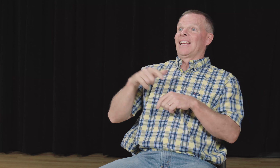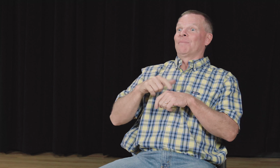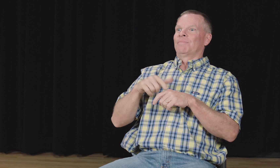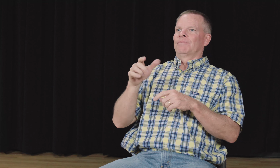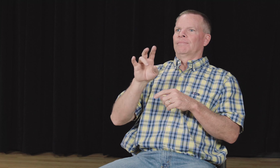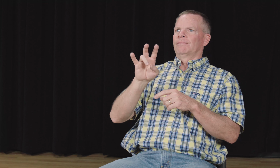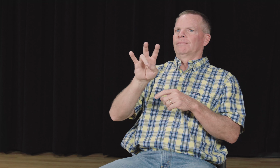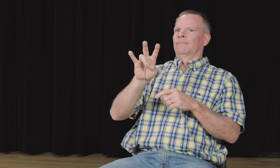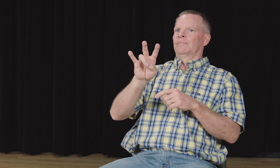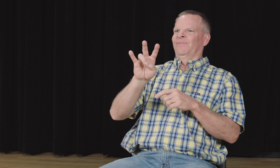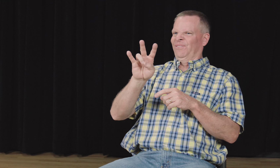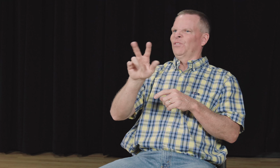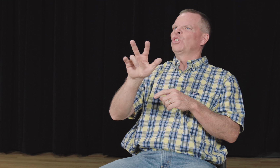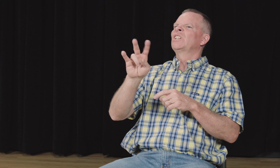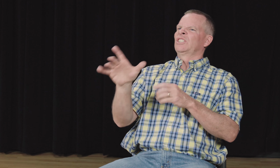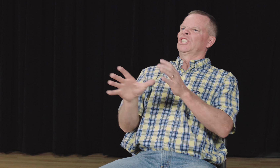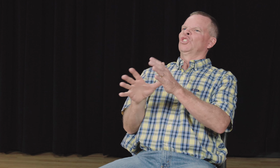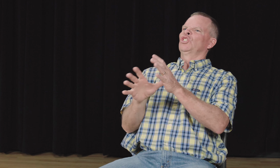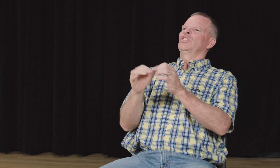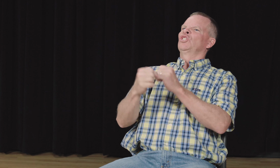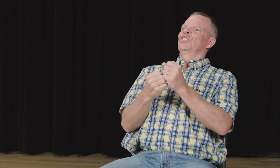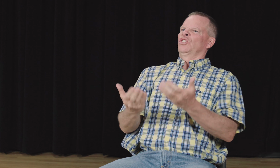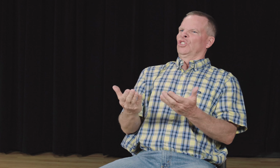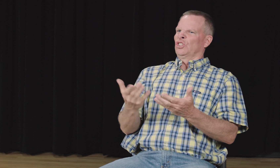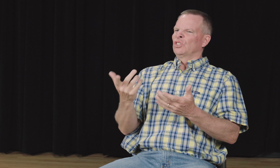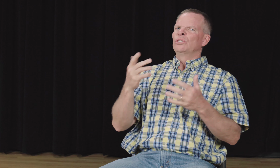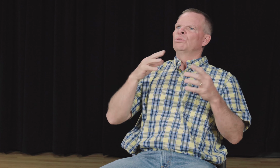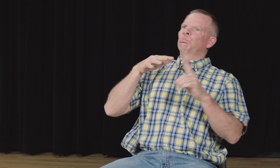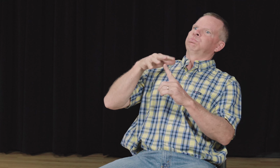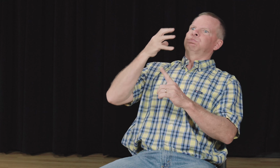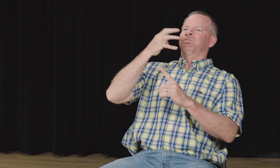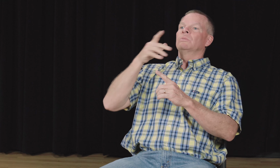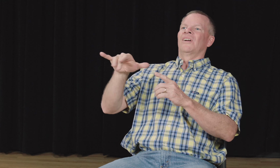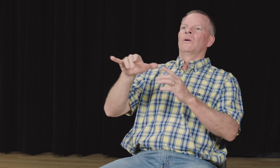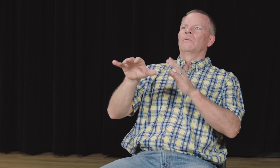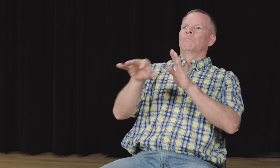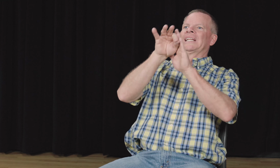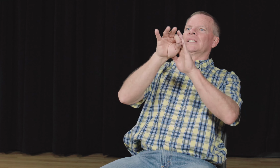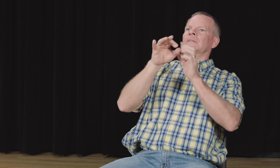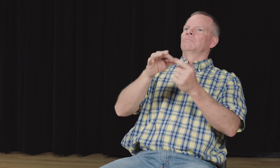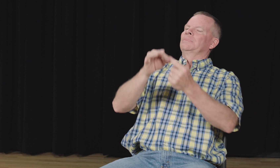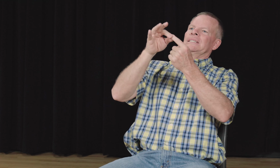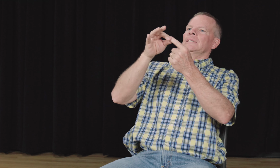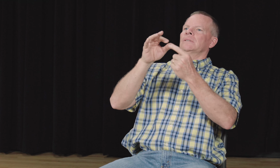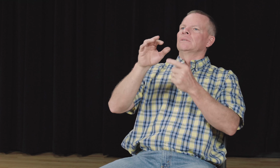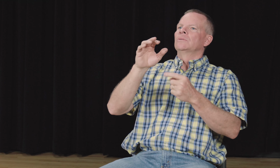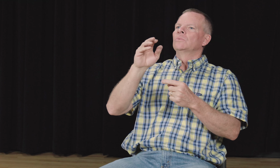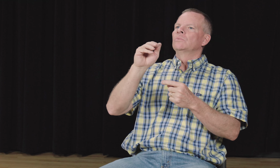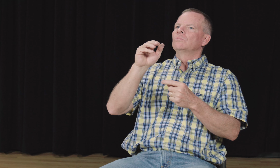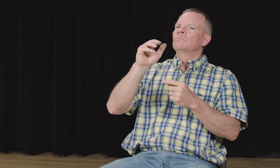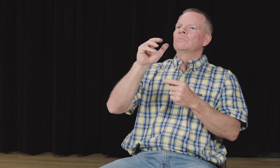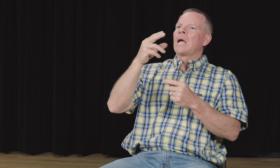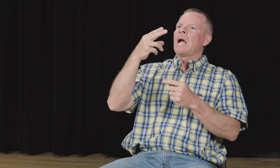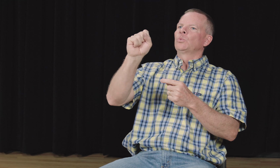In '73, this was Gary's senior year. Nixon was President. The top student athletes